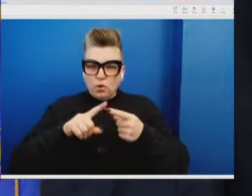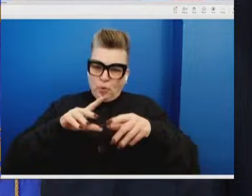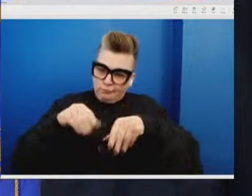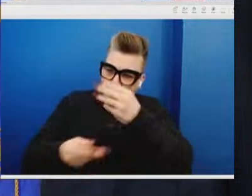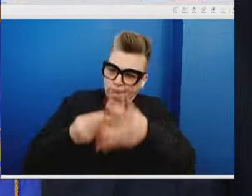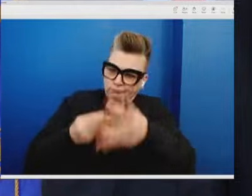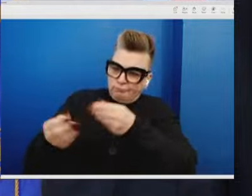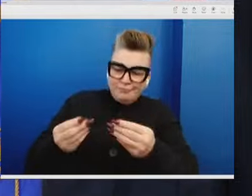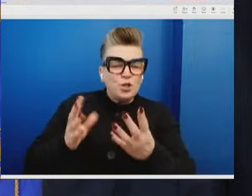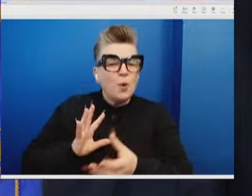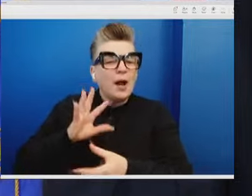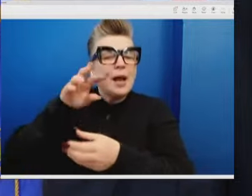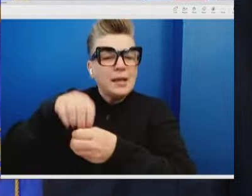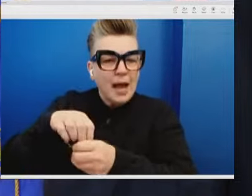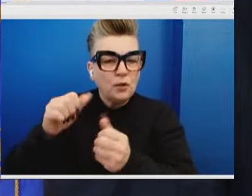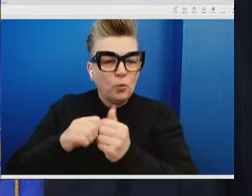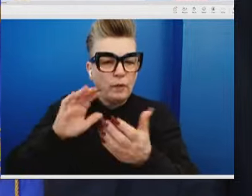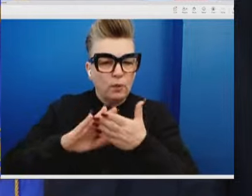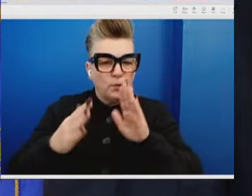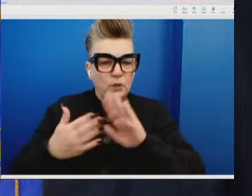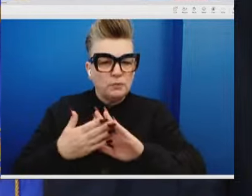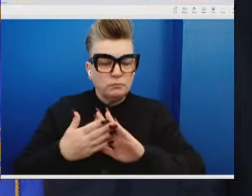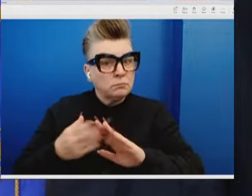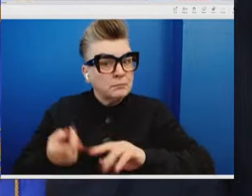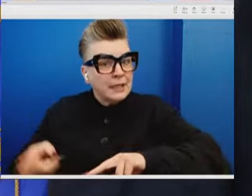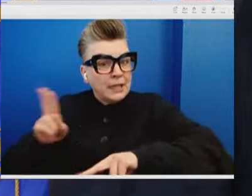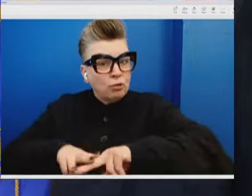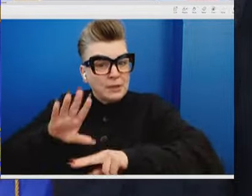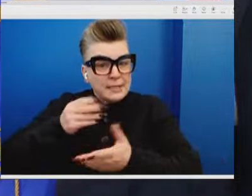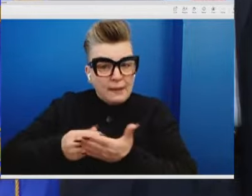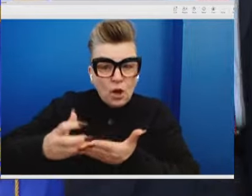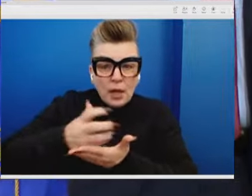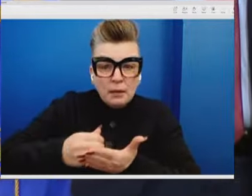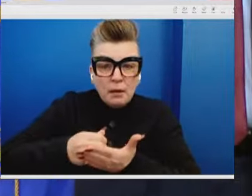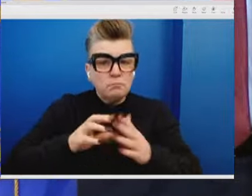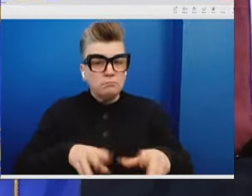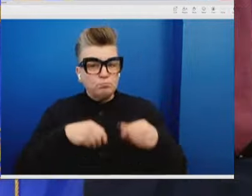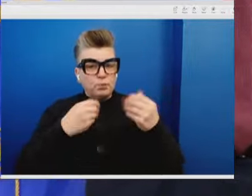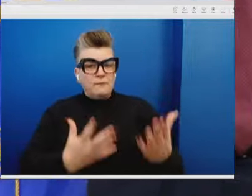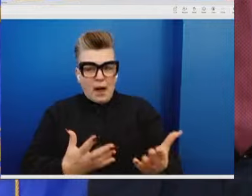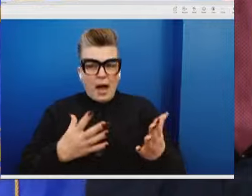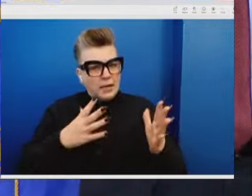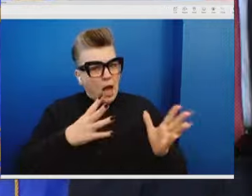live in and would increase their incomes and also provide upward economic mobility, something that's